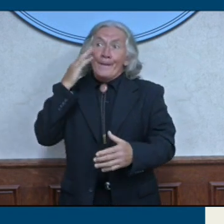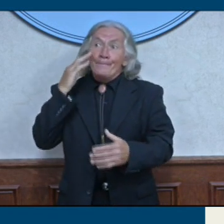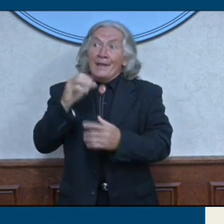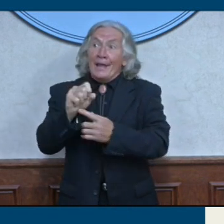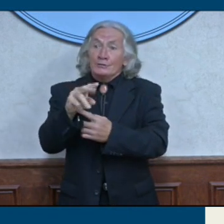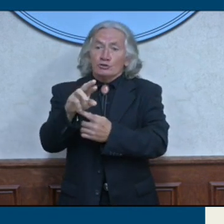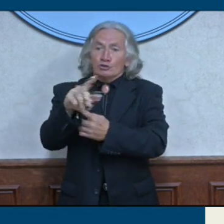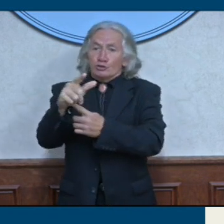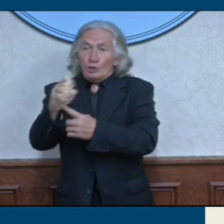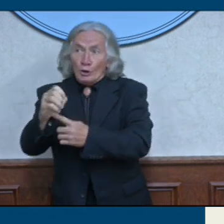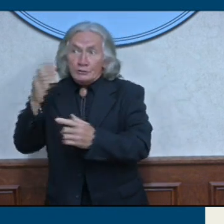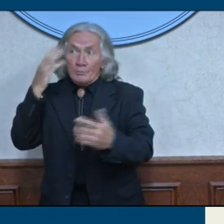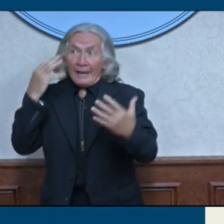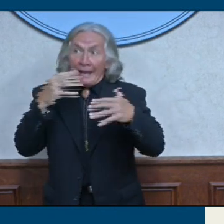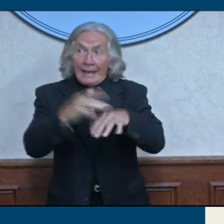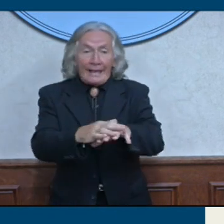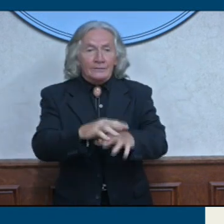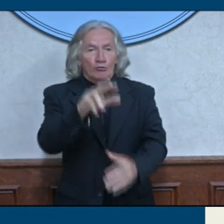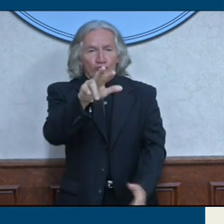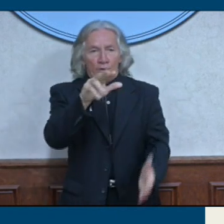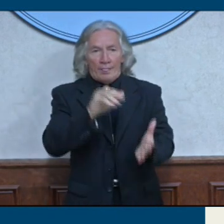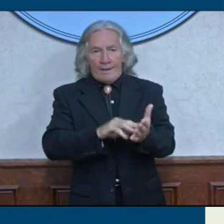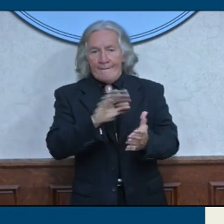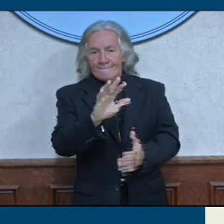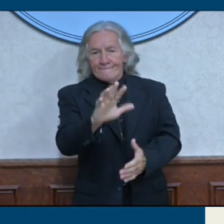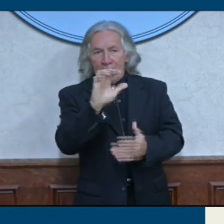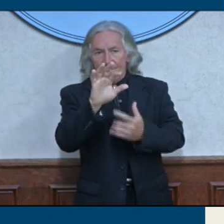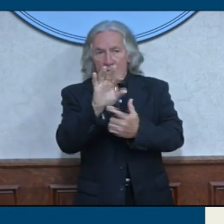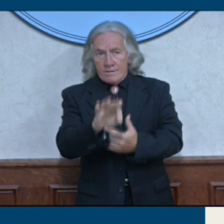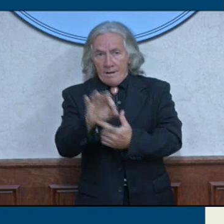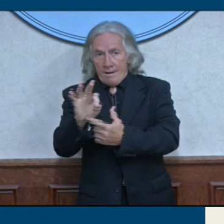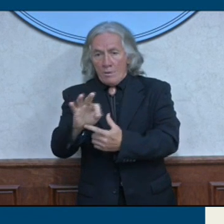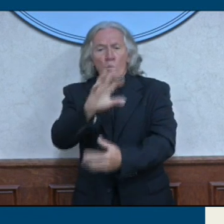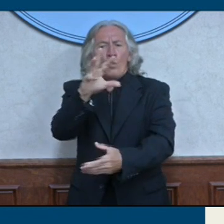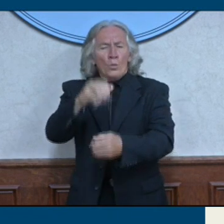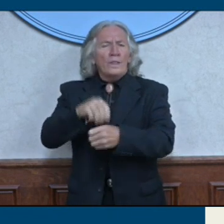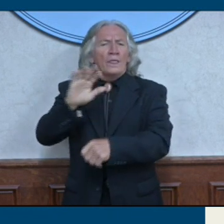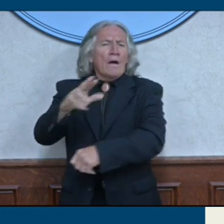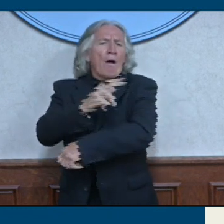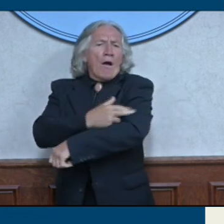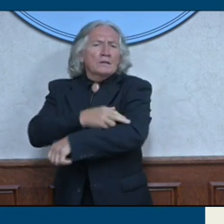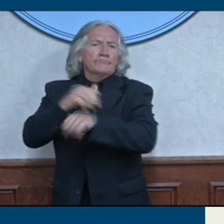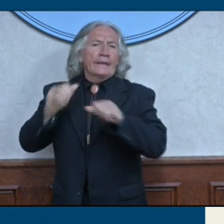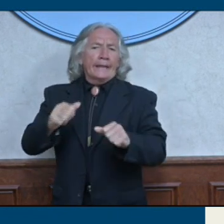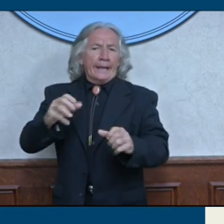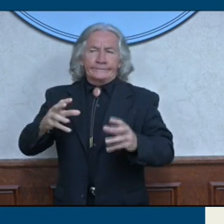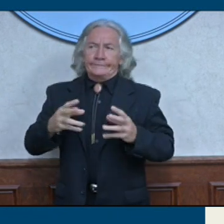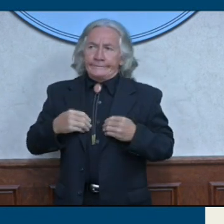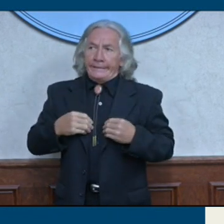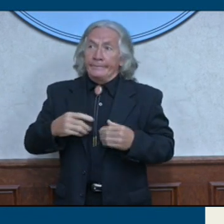TOTAL ICU BEDS AVAILABLE IN THIS REGION ARE 247. THE SURGE